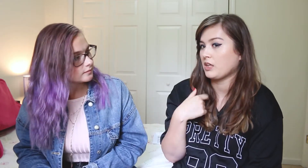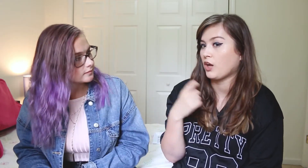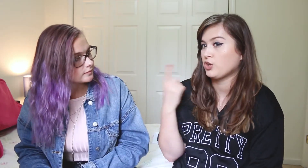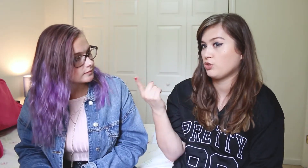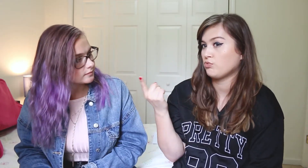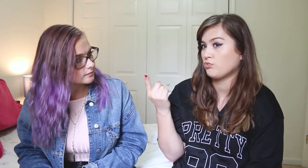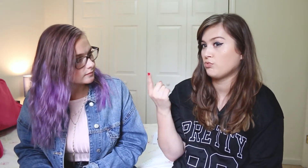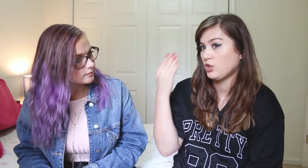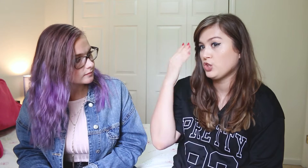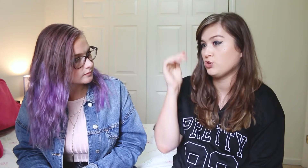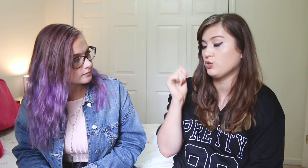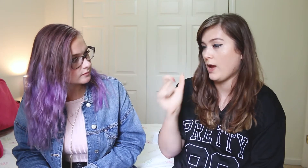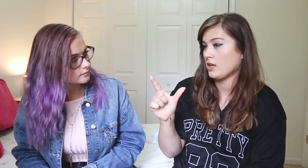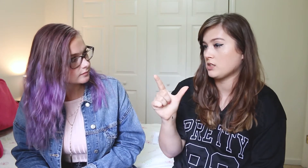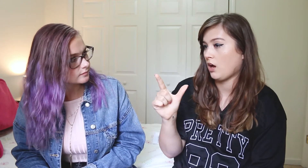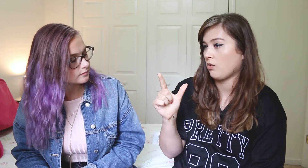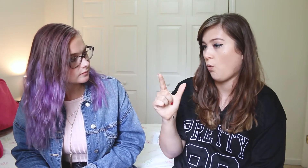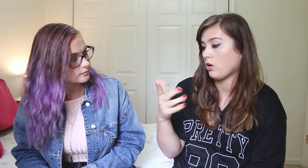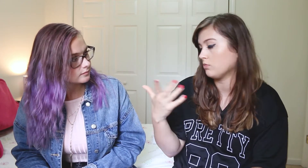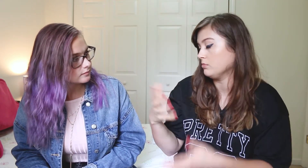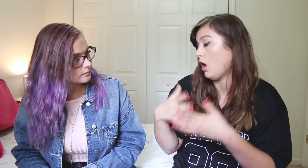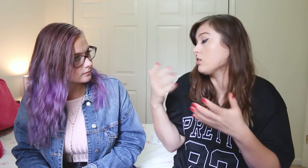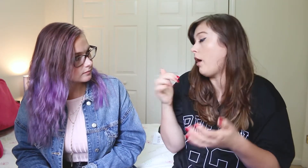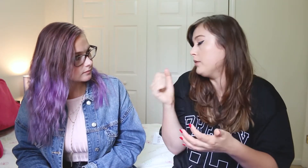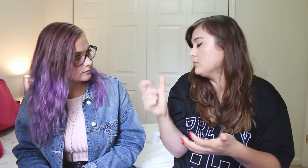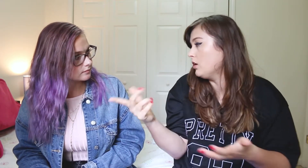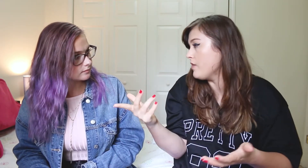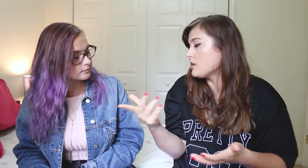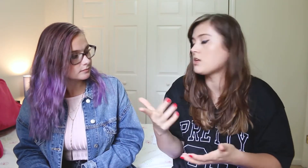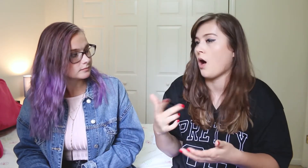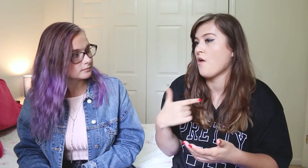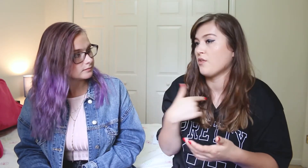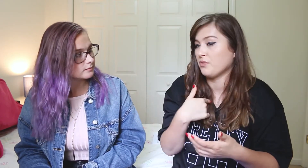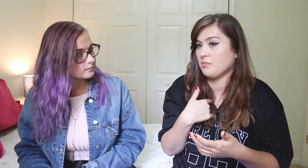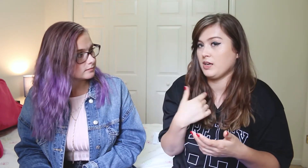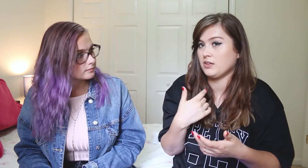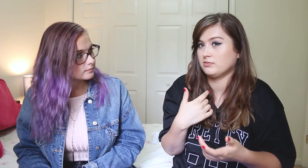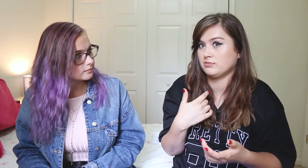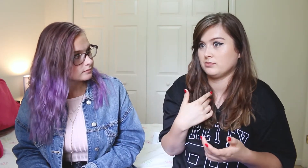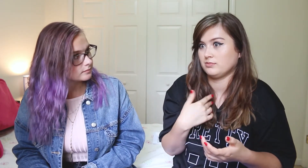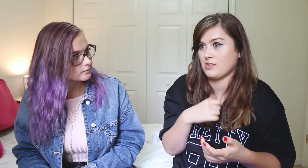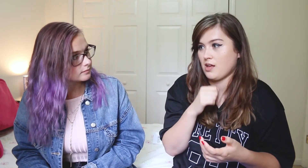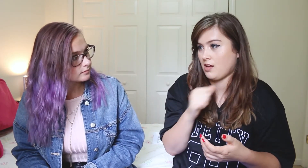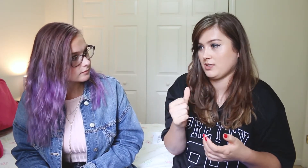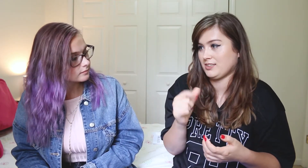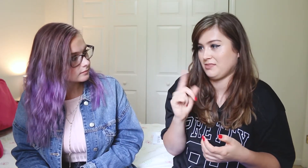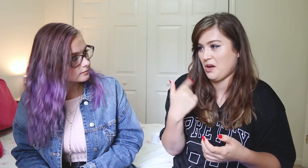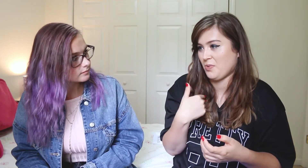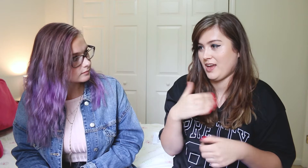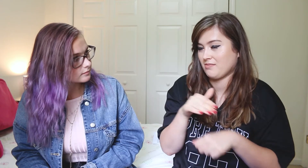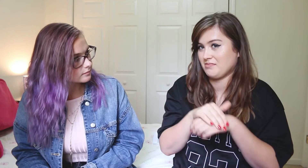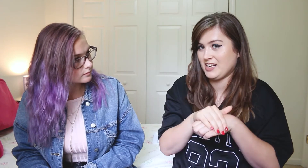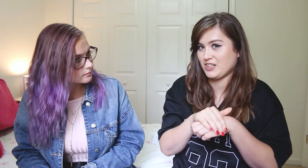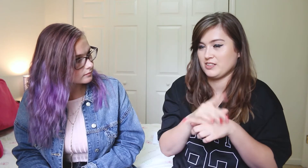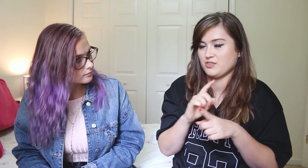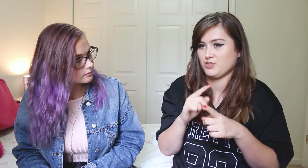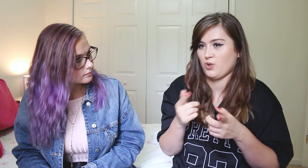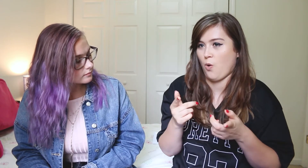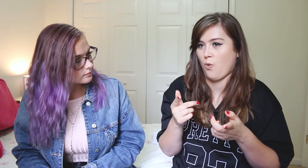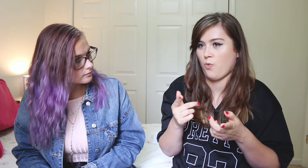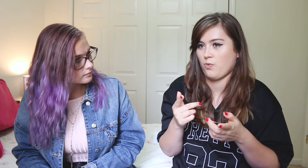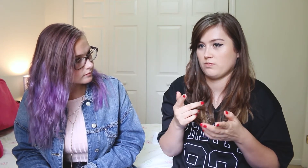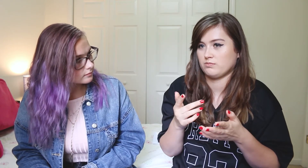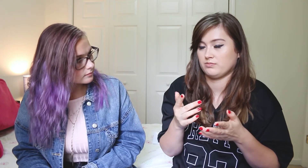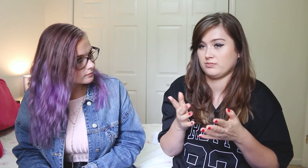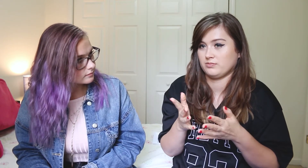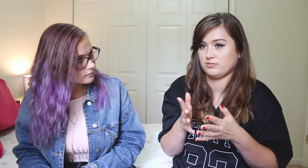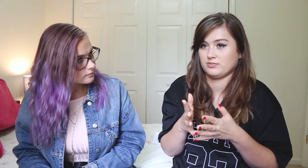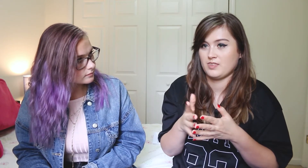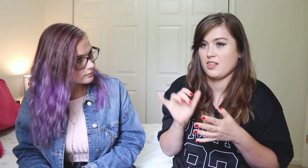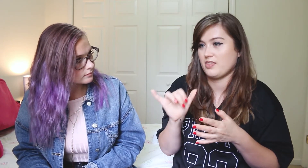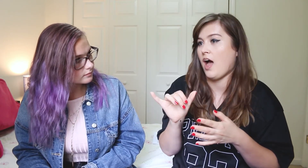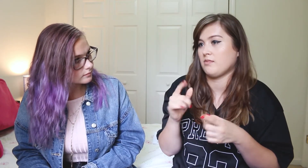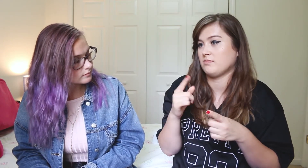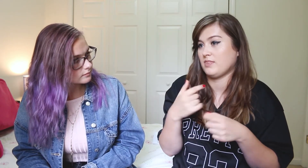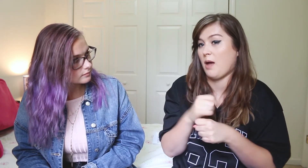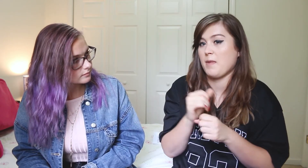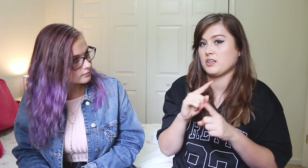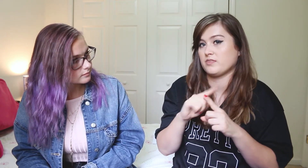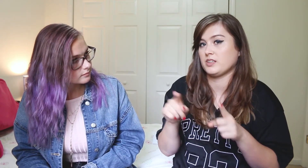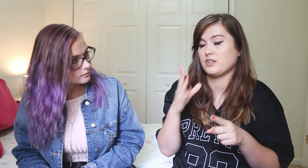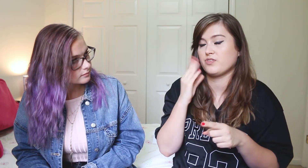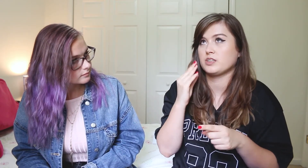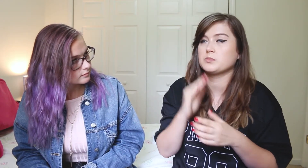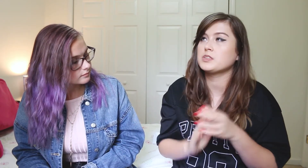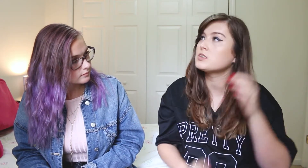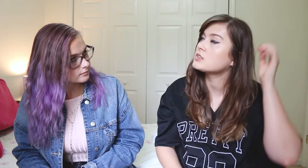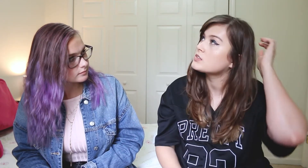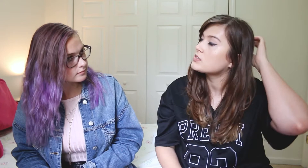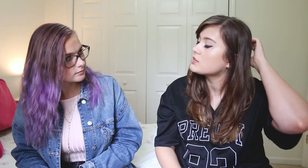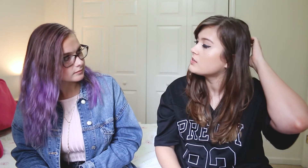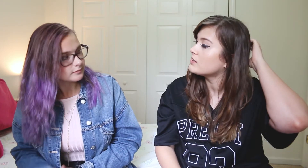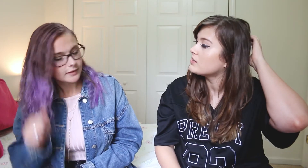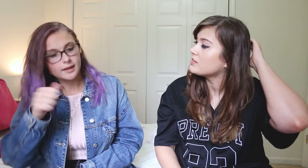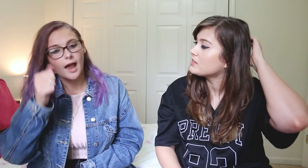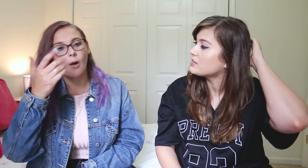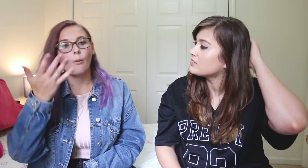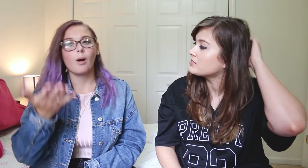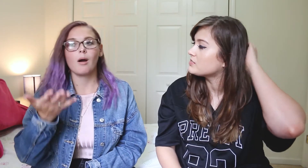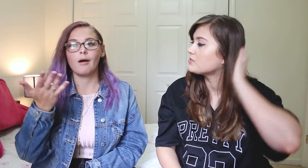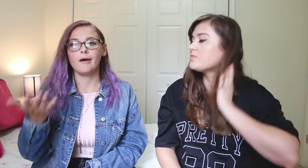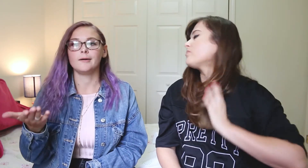For me like, you knew a lot of ASL, for me I only had English that makes a different experience,